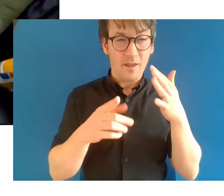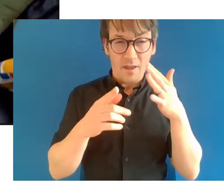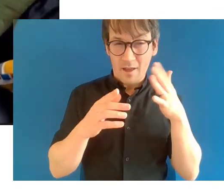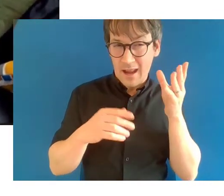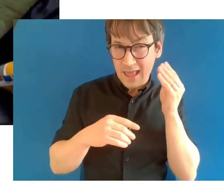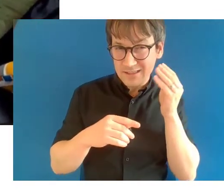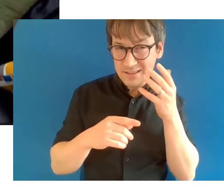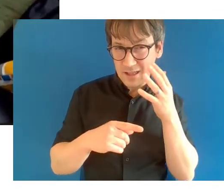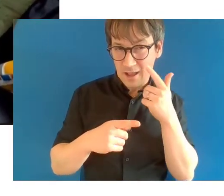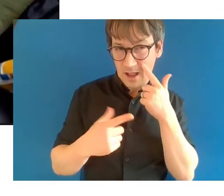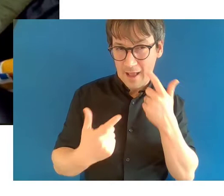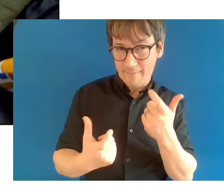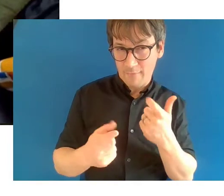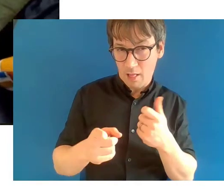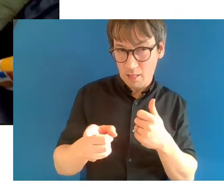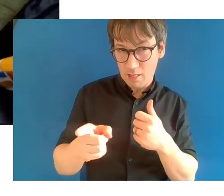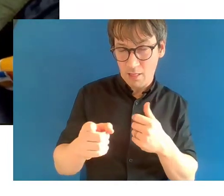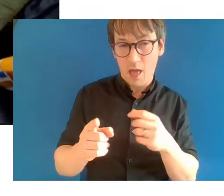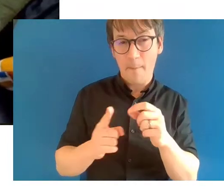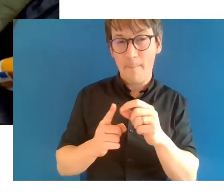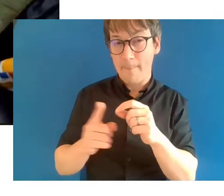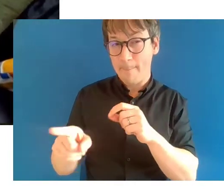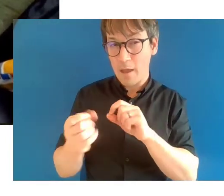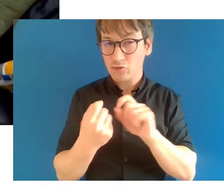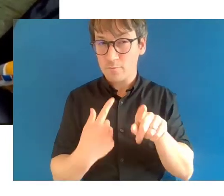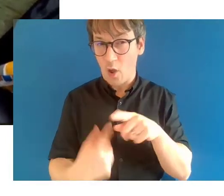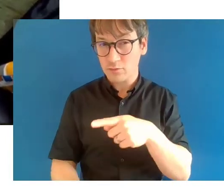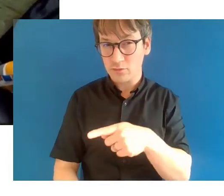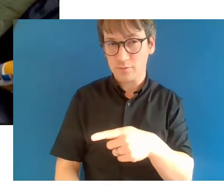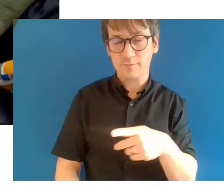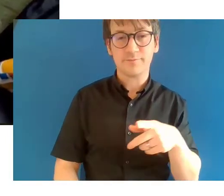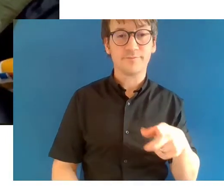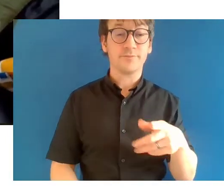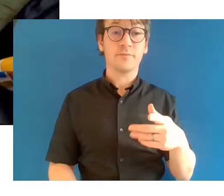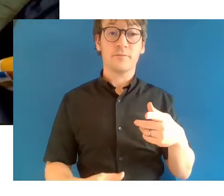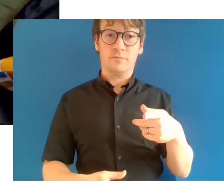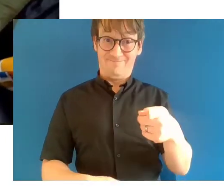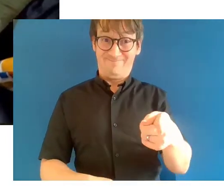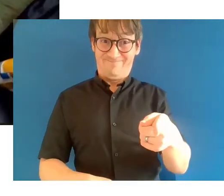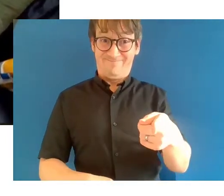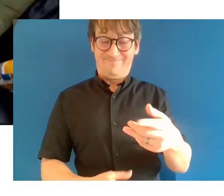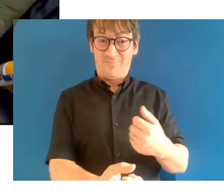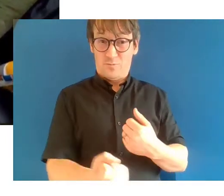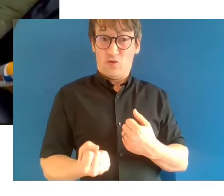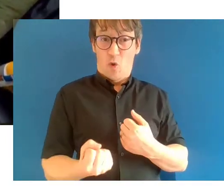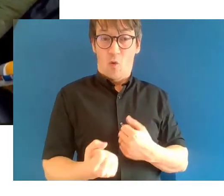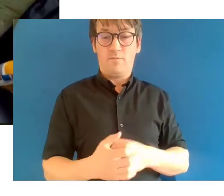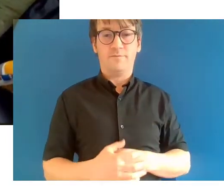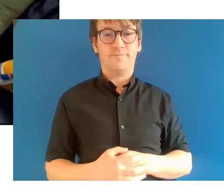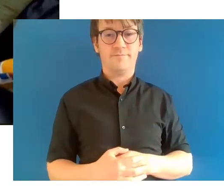Listen carefully to what Pepper says when this happens. Alex would you like to please open the drawer now please?